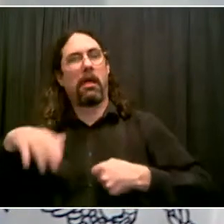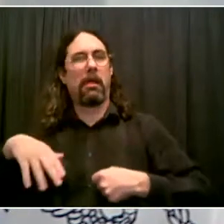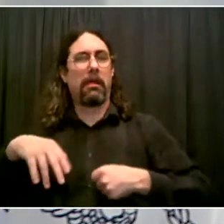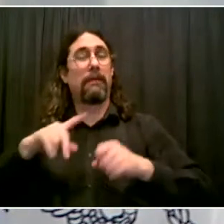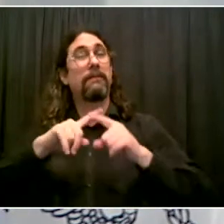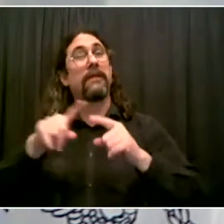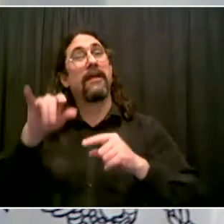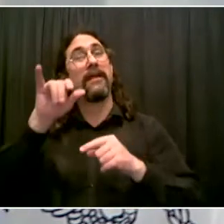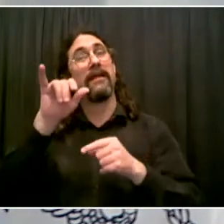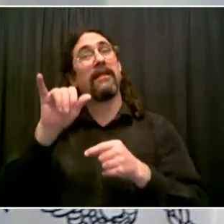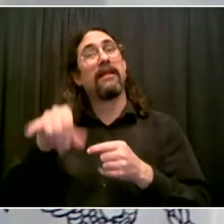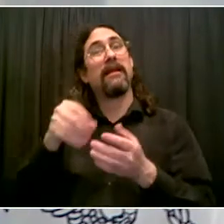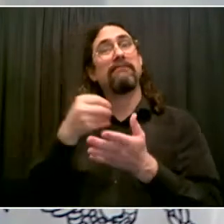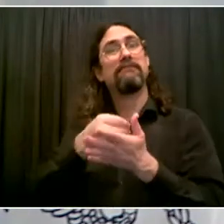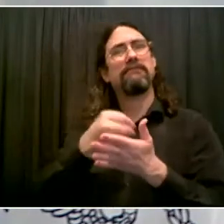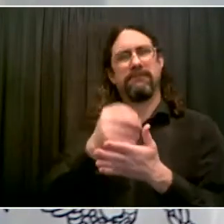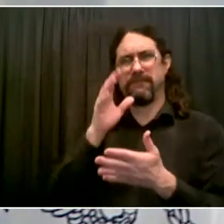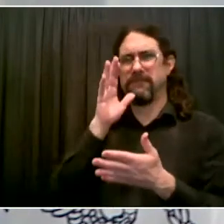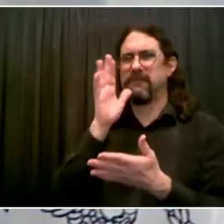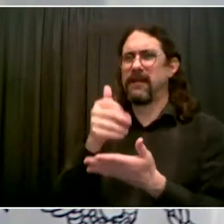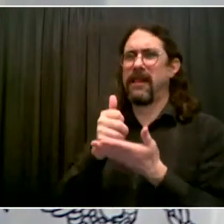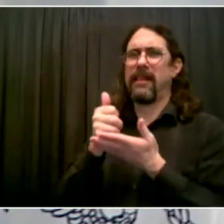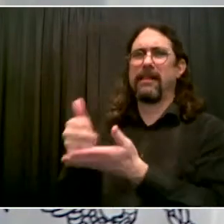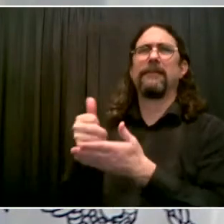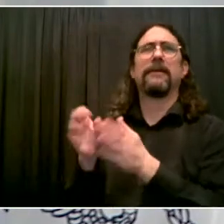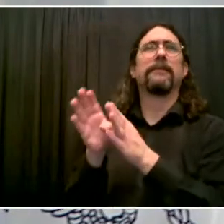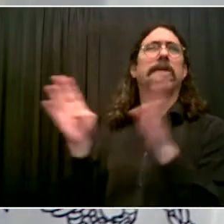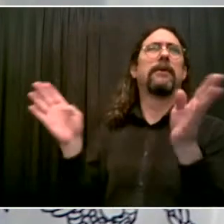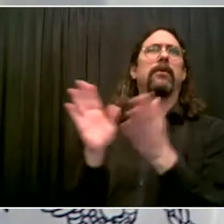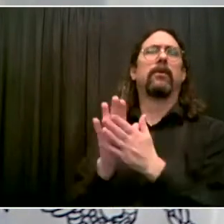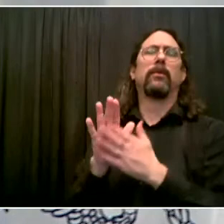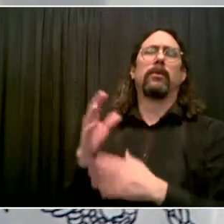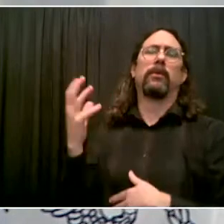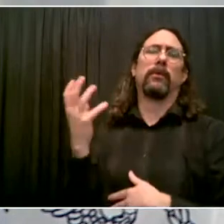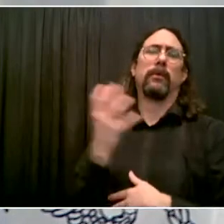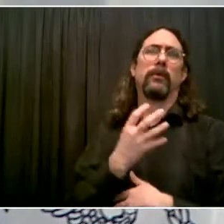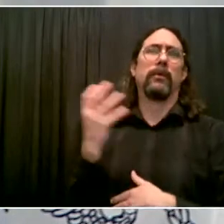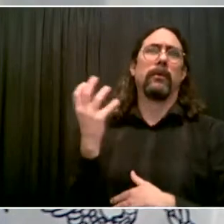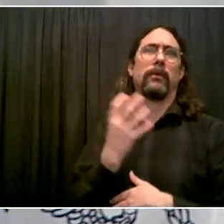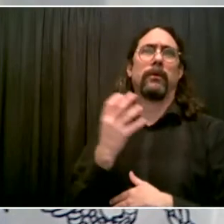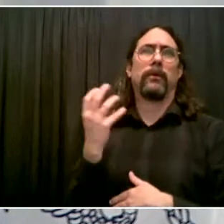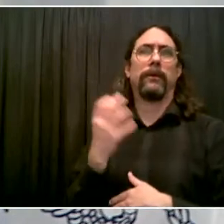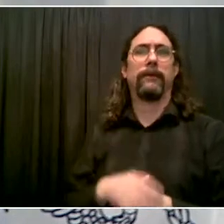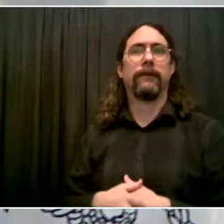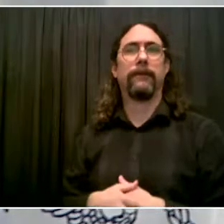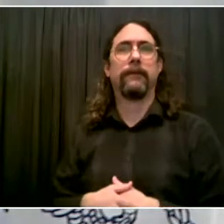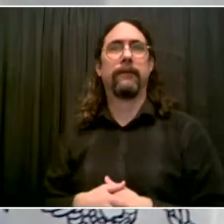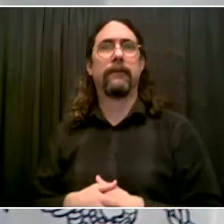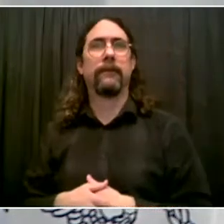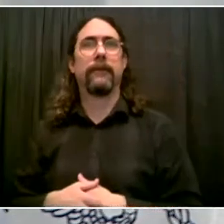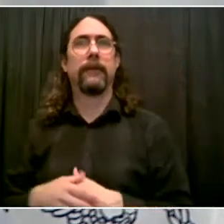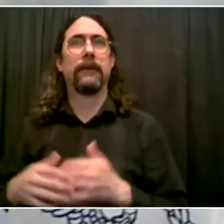THE DETAILS YET IT'S GOING TO BE A GAGAE MCCHANGG ER FOR NEW YORK CITY PUBLIC SCHOOLS, IS GGINOG TO ALLOW US S O TDDO SO MANY